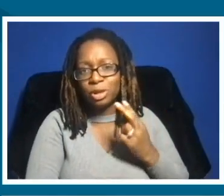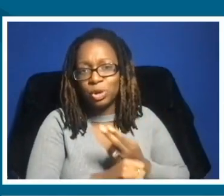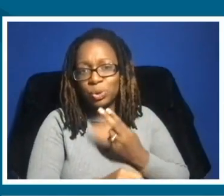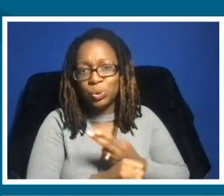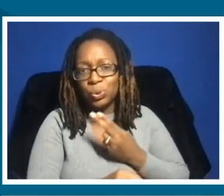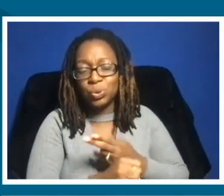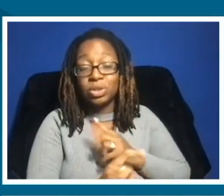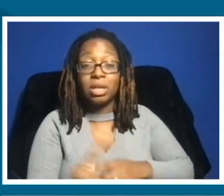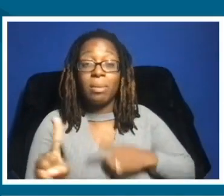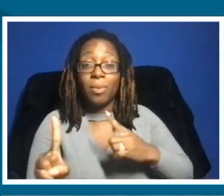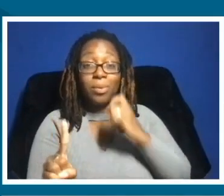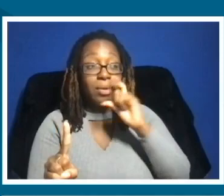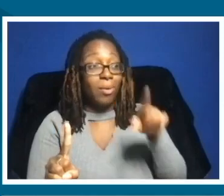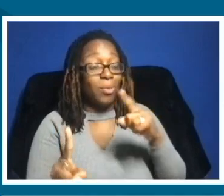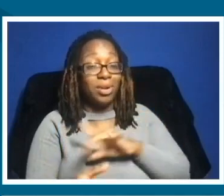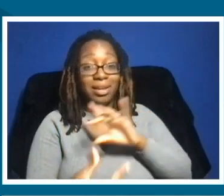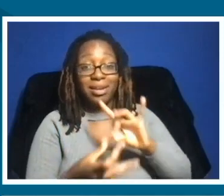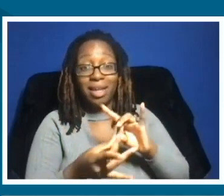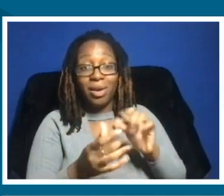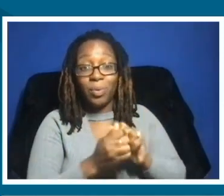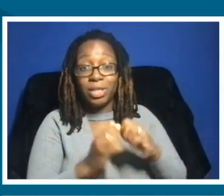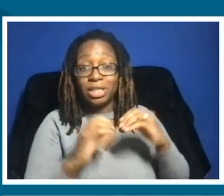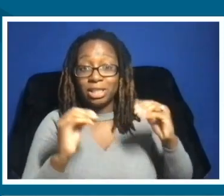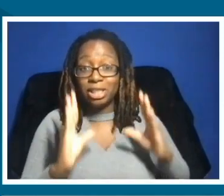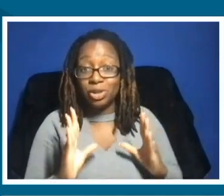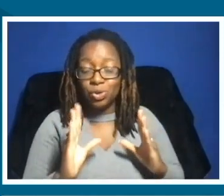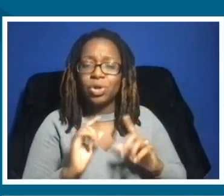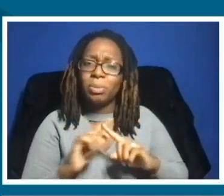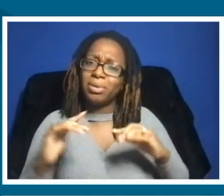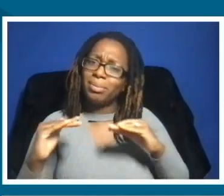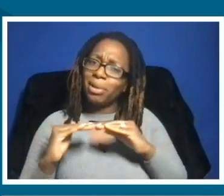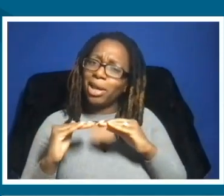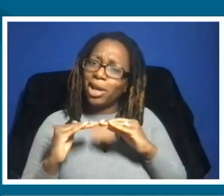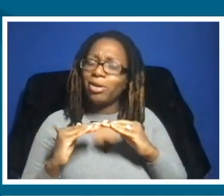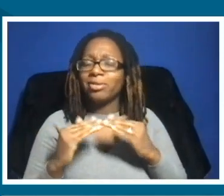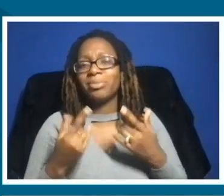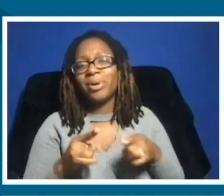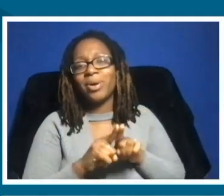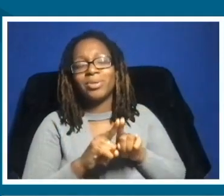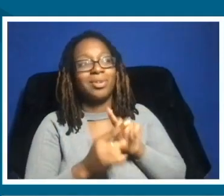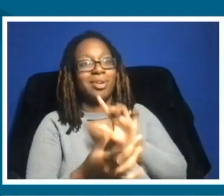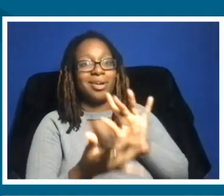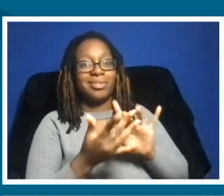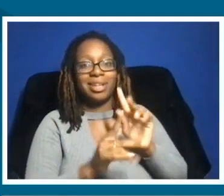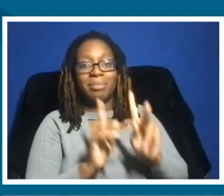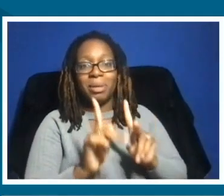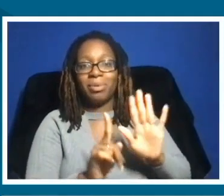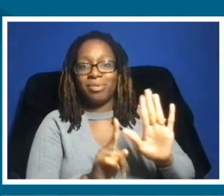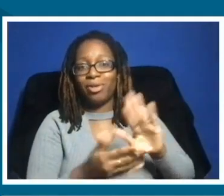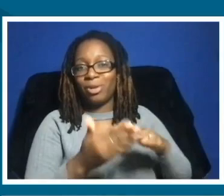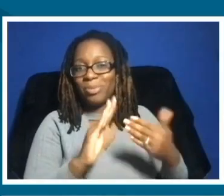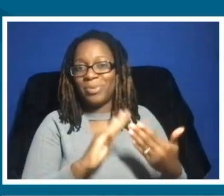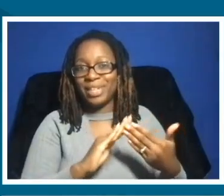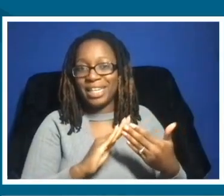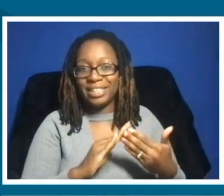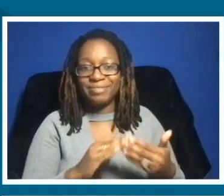teacher or even just their peers but to reach folks in the community with their message